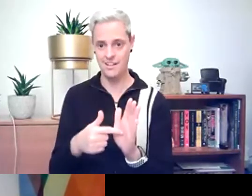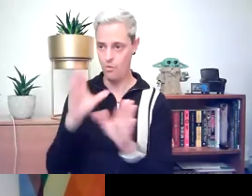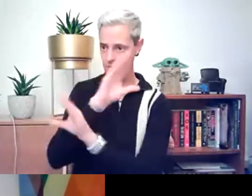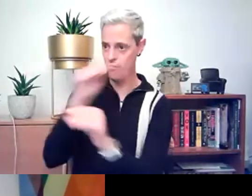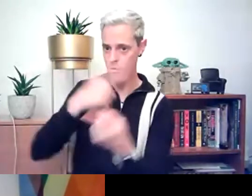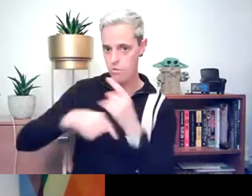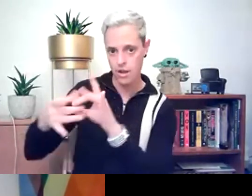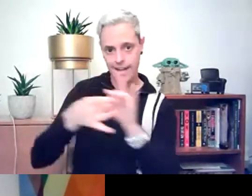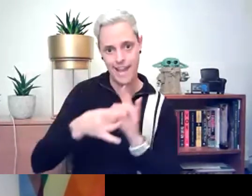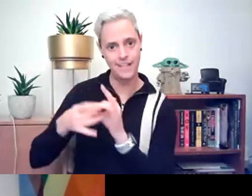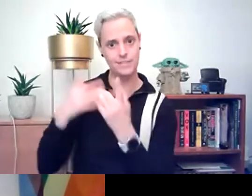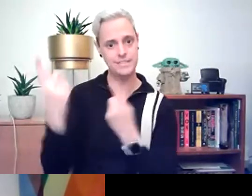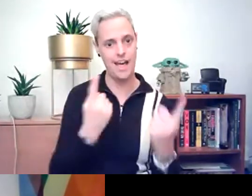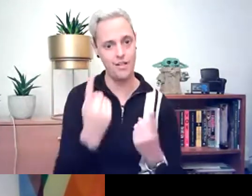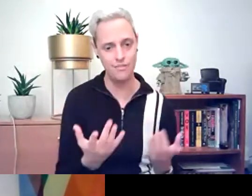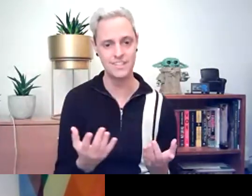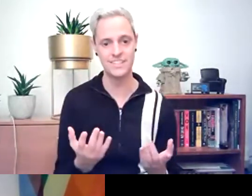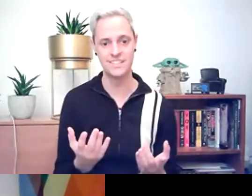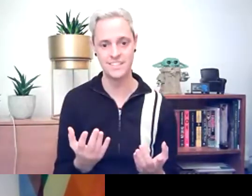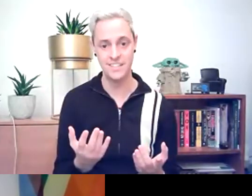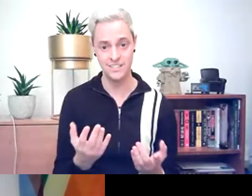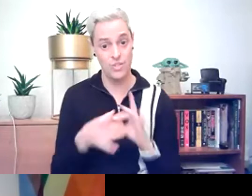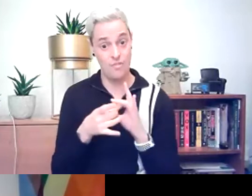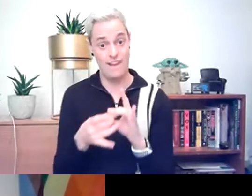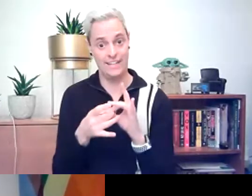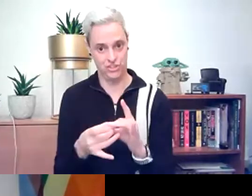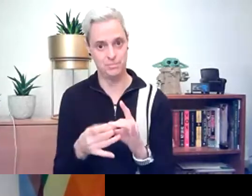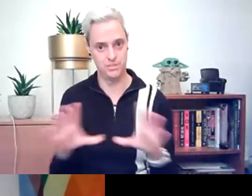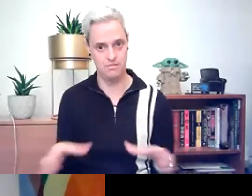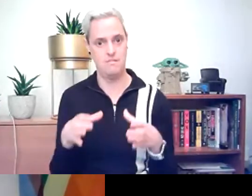18:58:06 So that's one best thing and those those relationships where, where you think